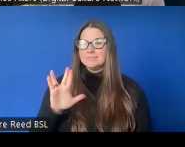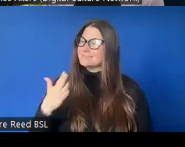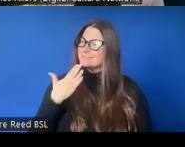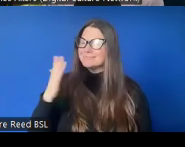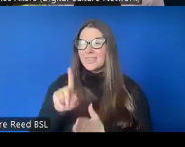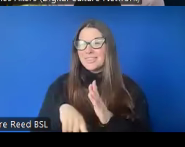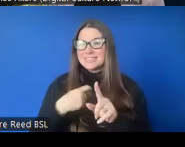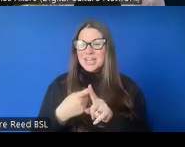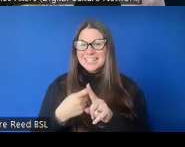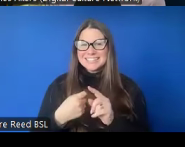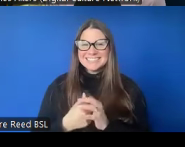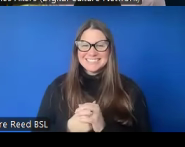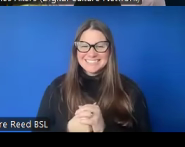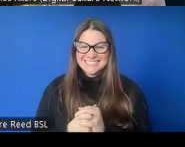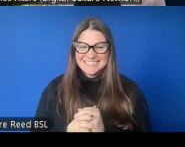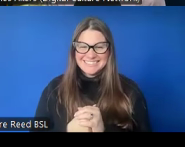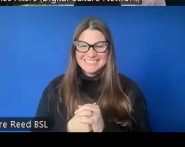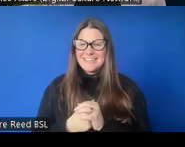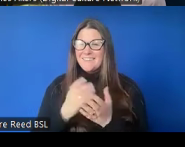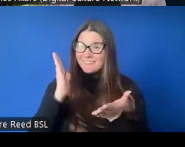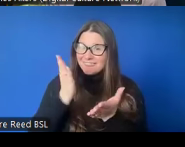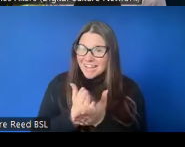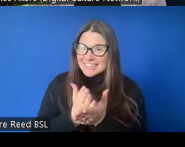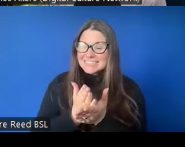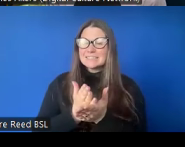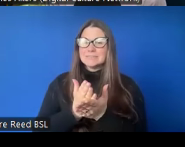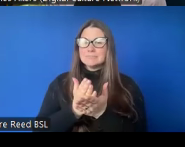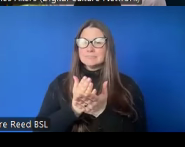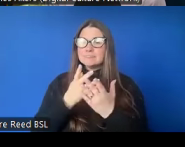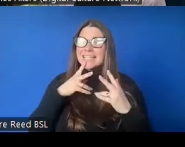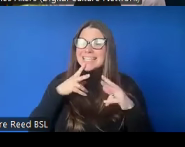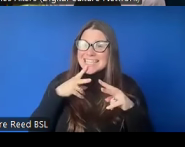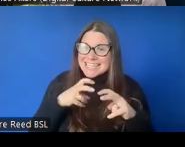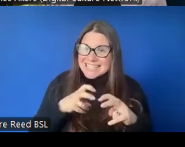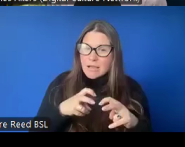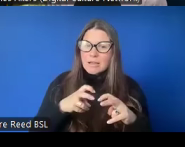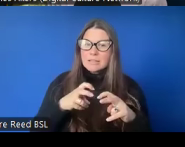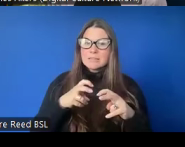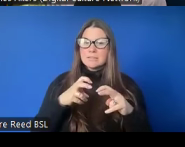"Facts, info, stuff," yes. "Insight," yes, brilliant. "Quantification of information," brilliant.